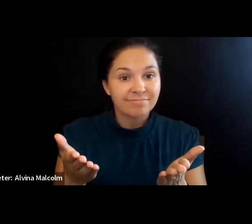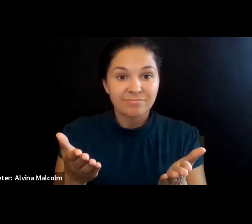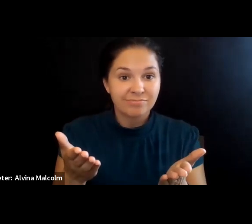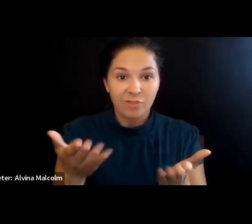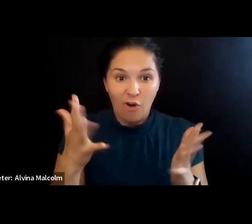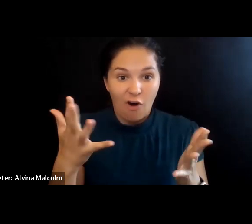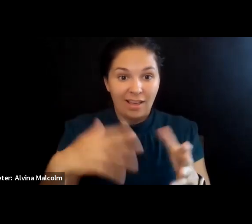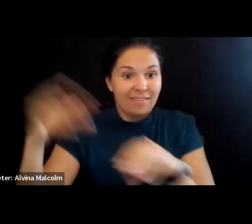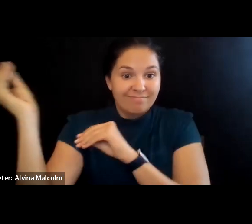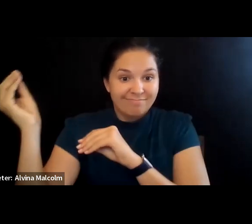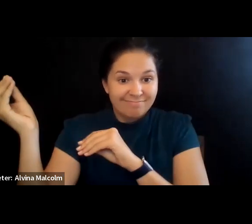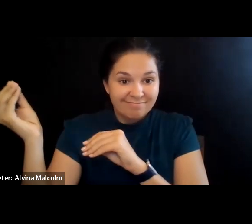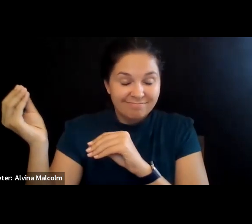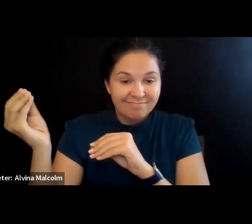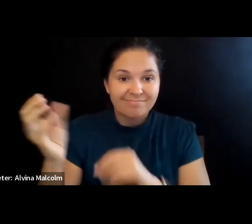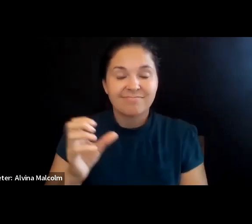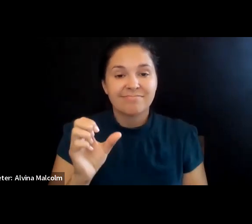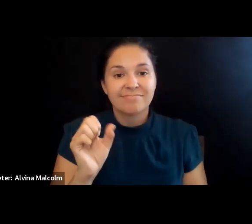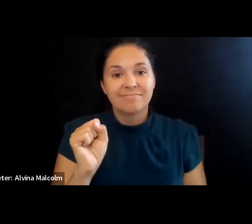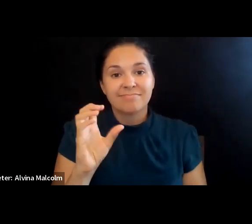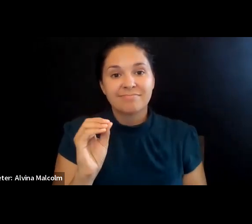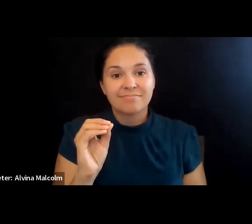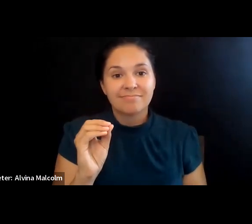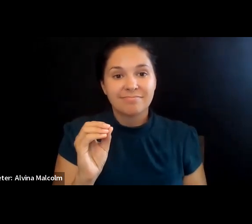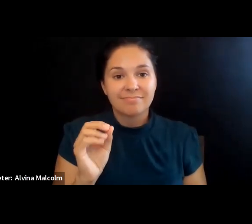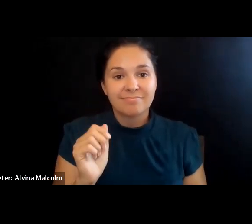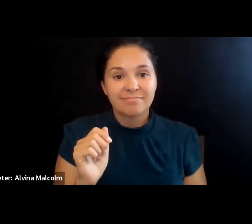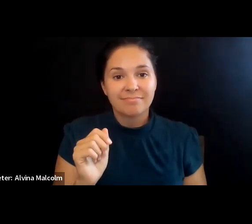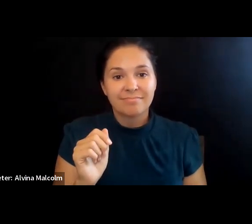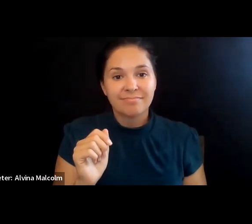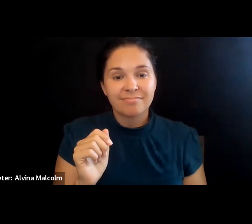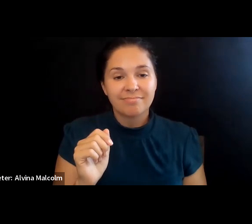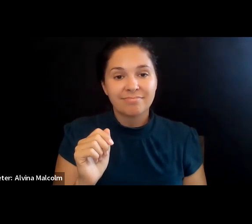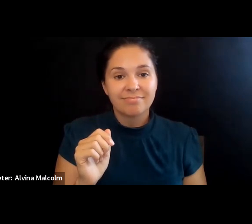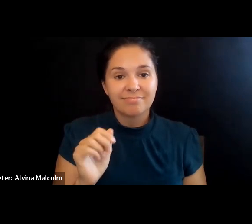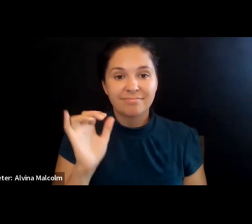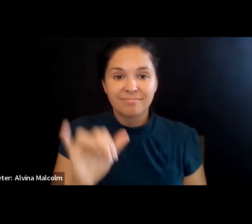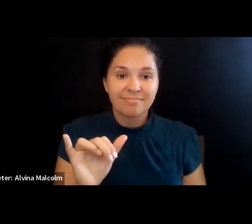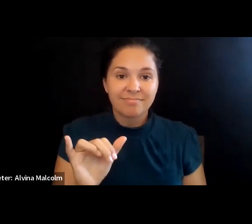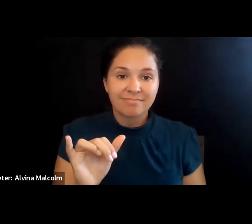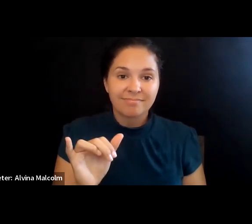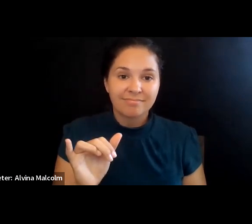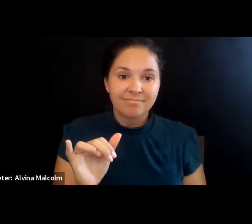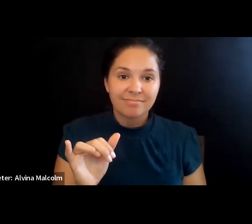they go, and then you're left and all